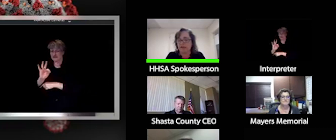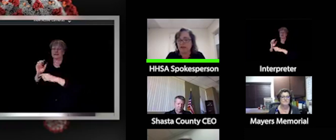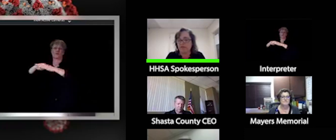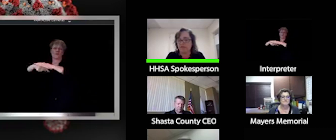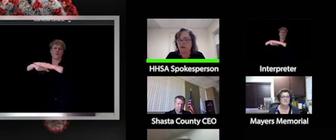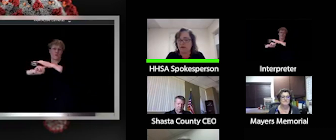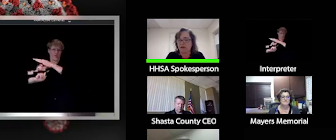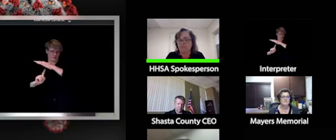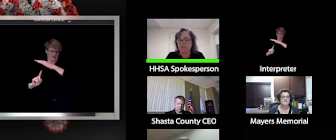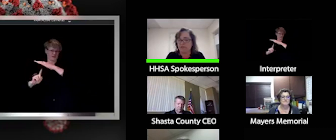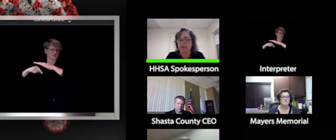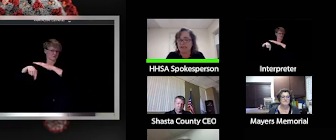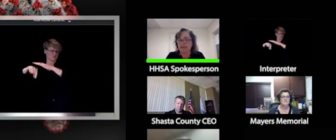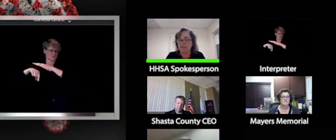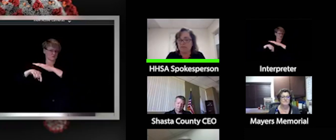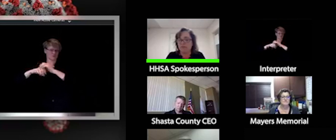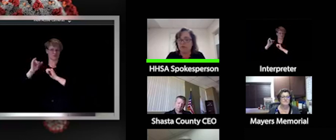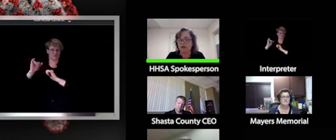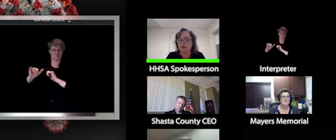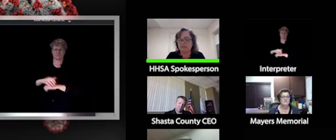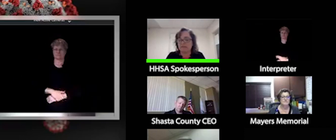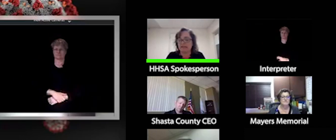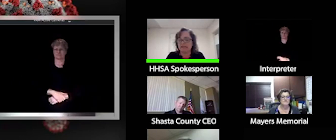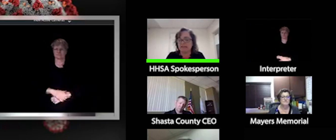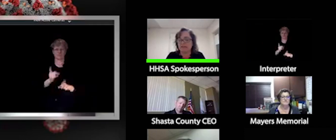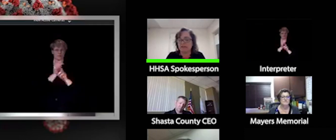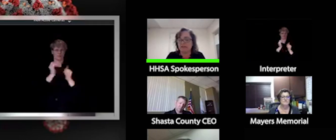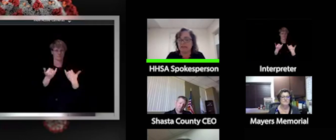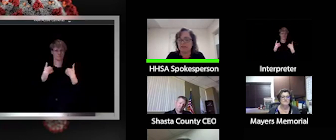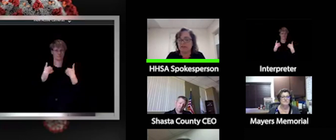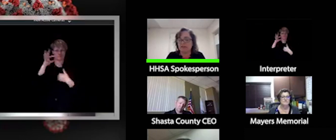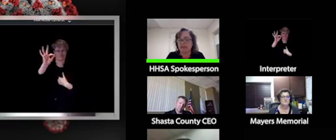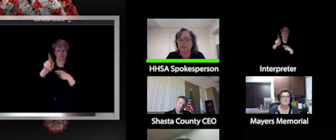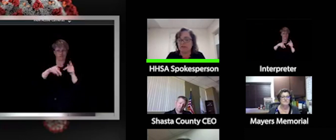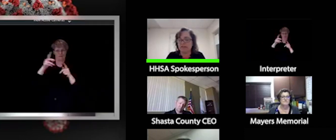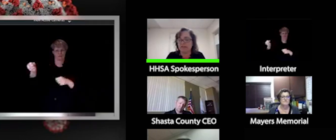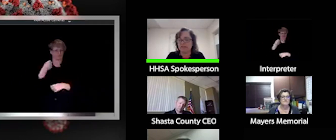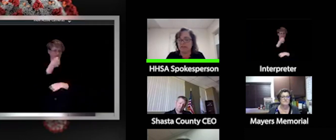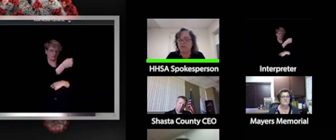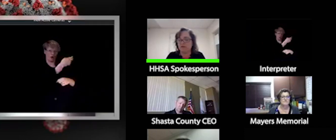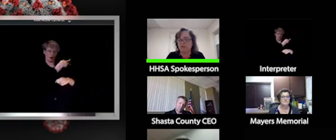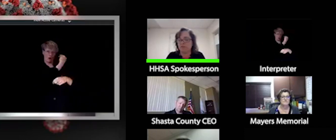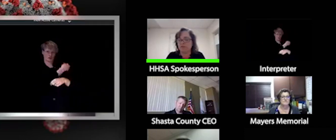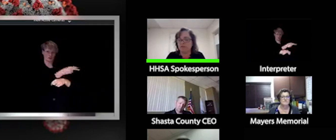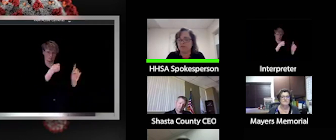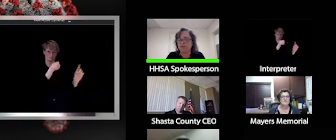now we have 9 people who are hospitalized, including 8 Shasta County residents and one